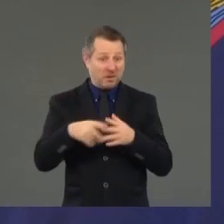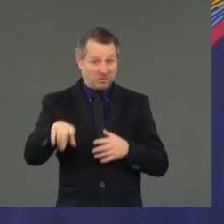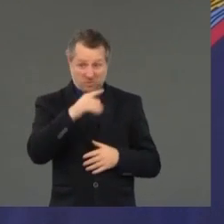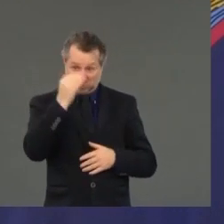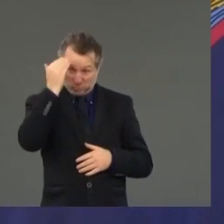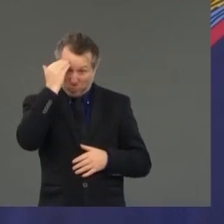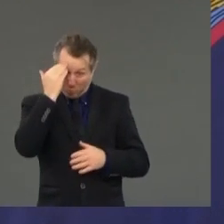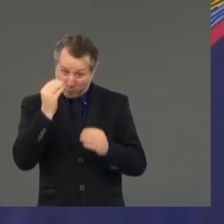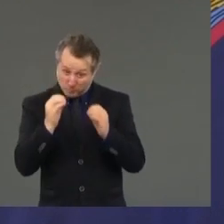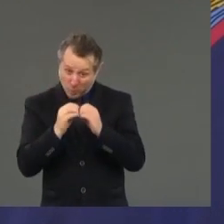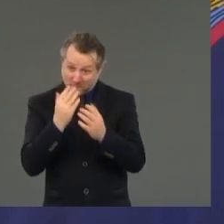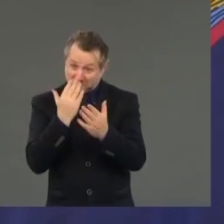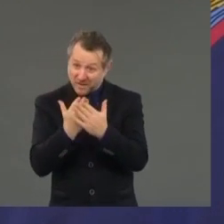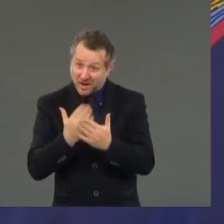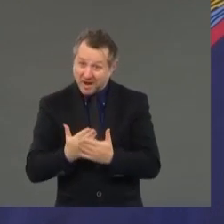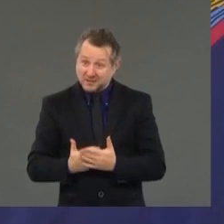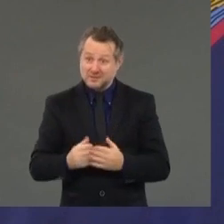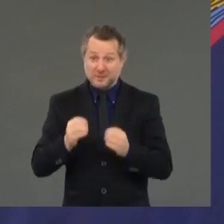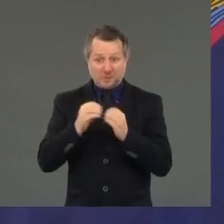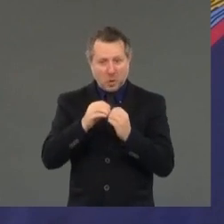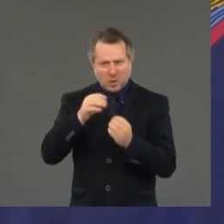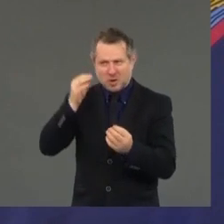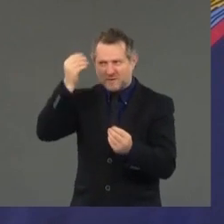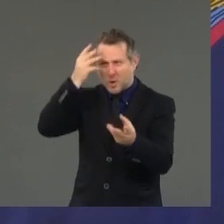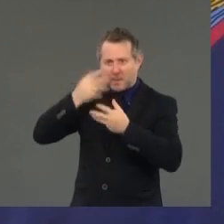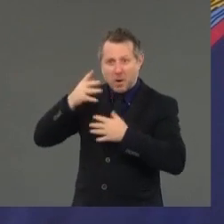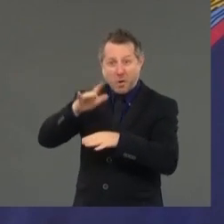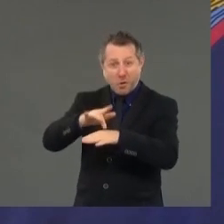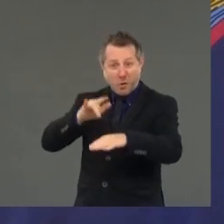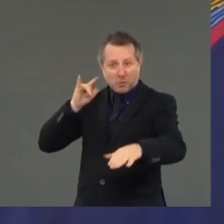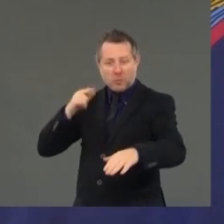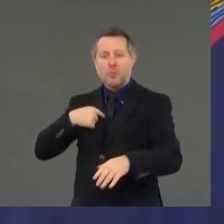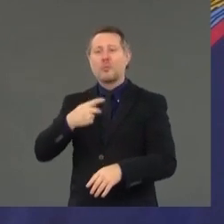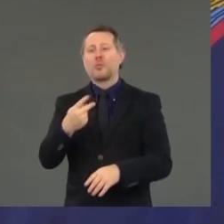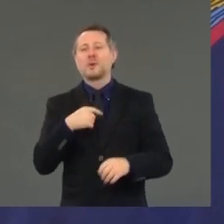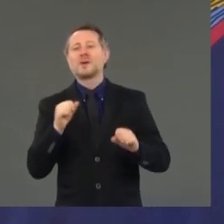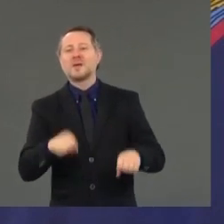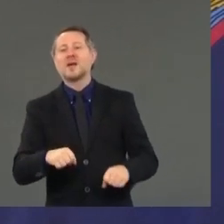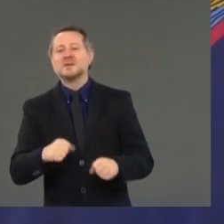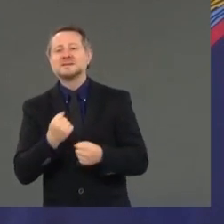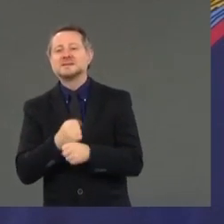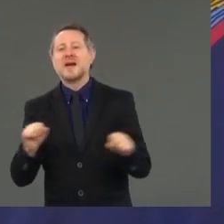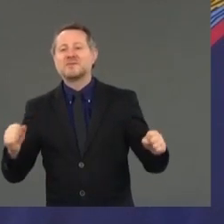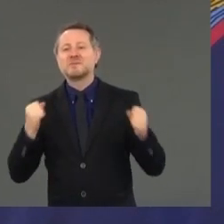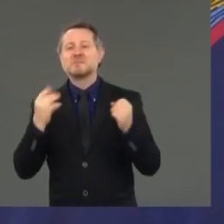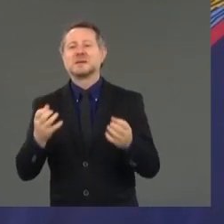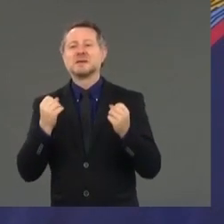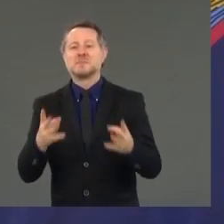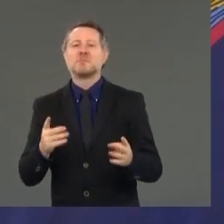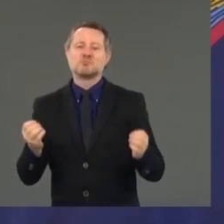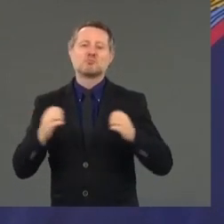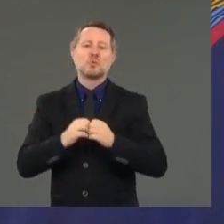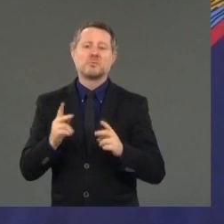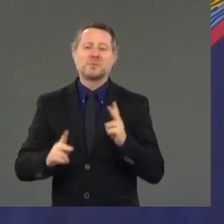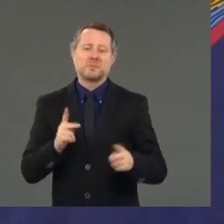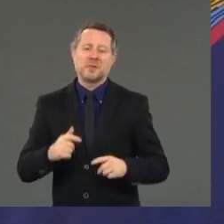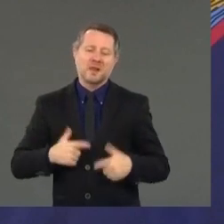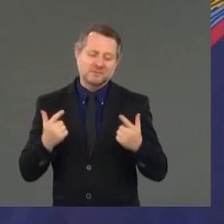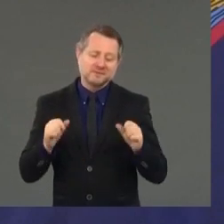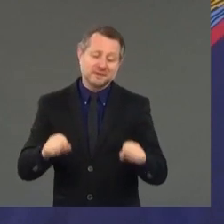IF THIS COUNTRY KNEW MORE AND